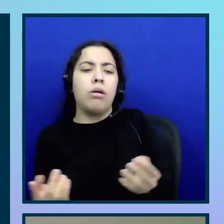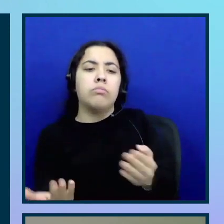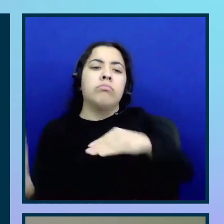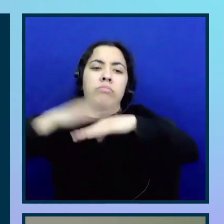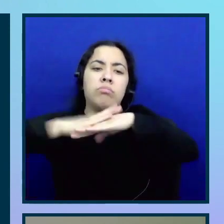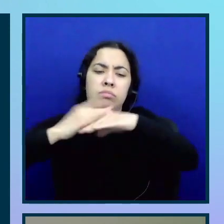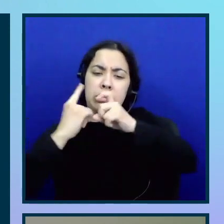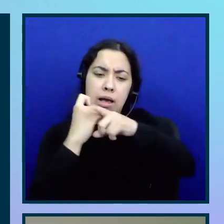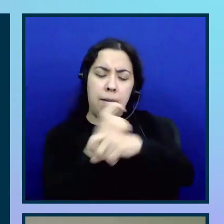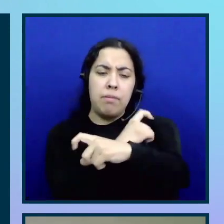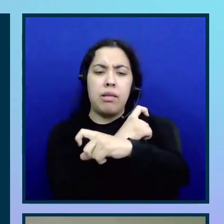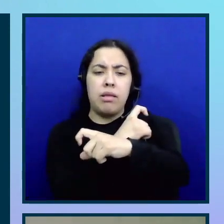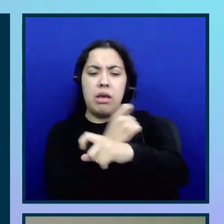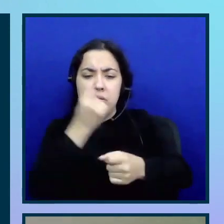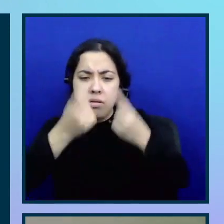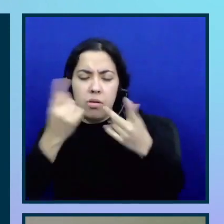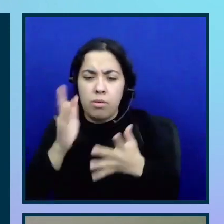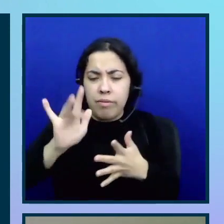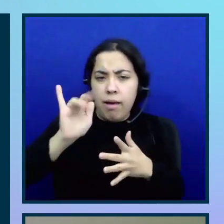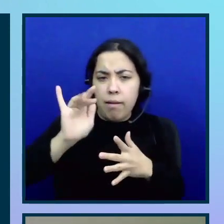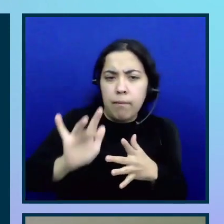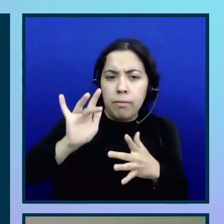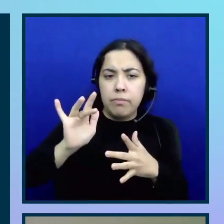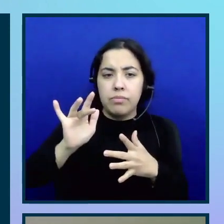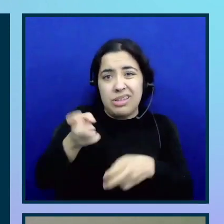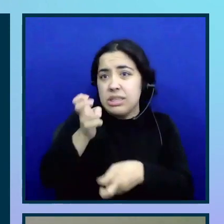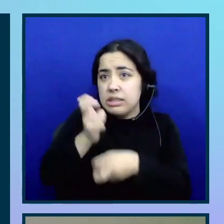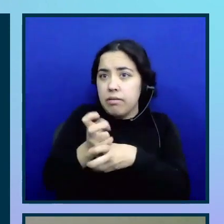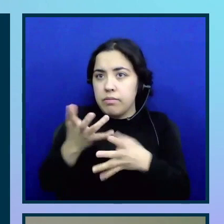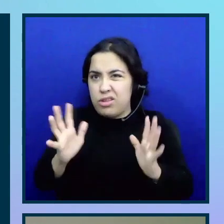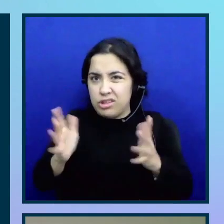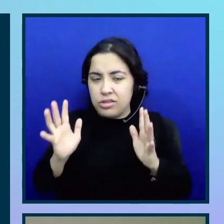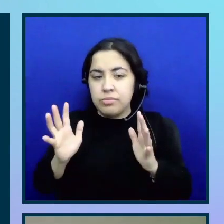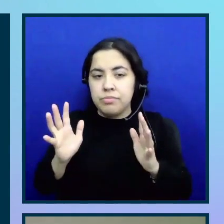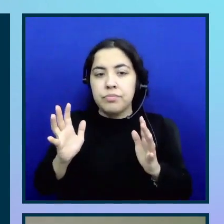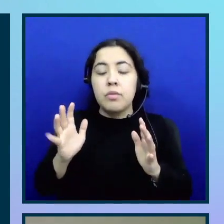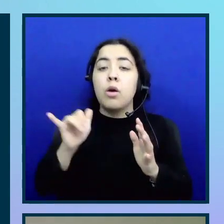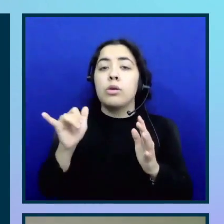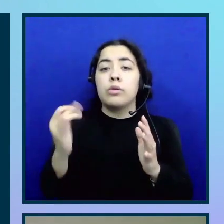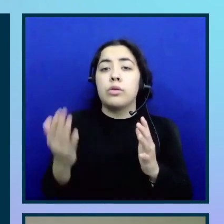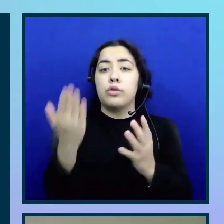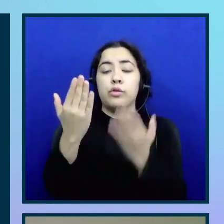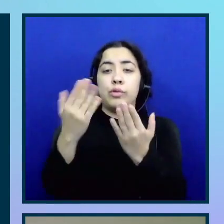Another couple screen readers, specific things are needing to switch screen reader mods back and forth manually was really annoying